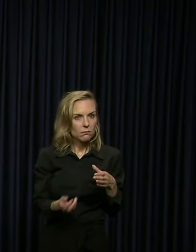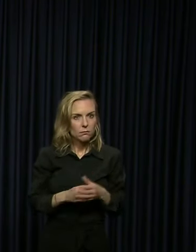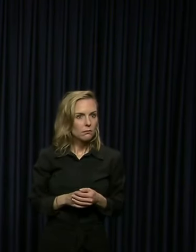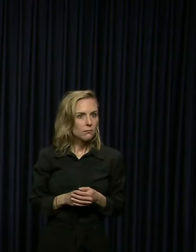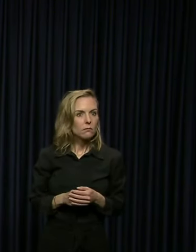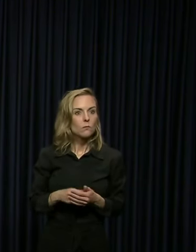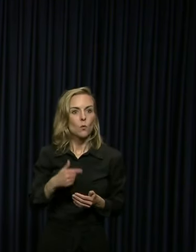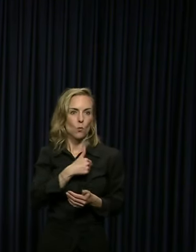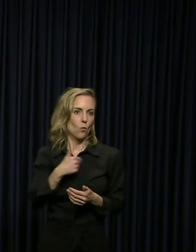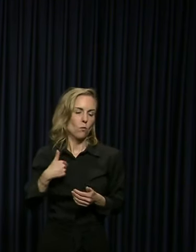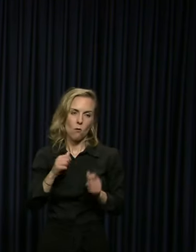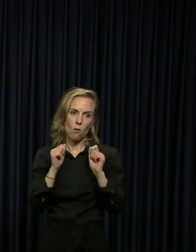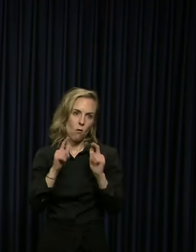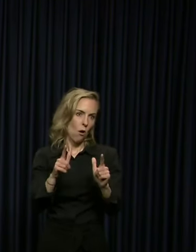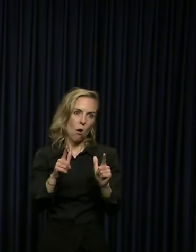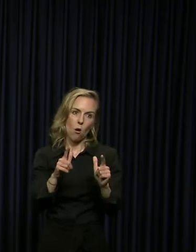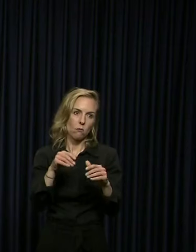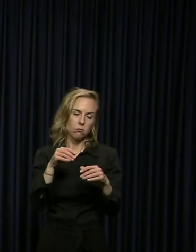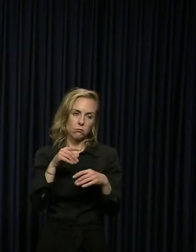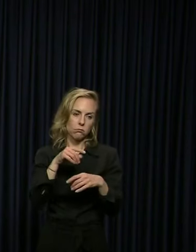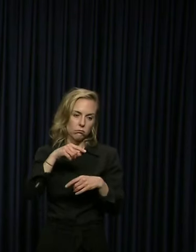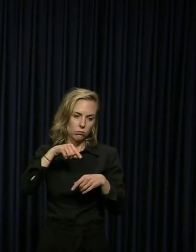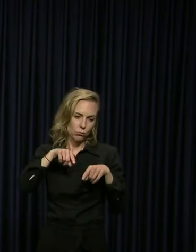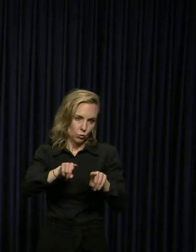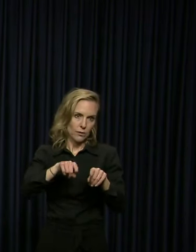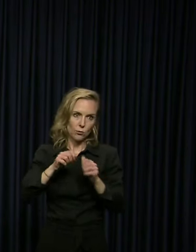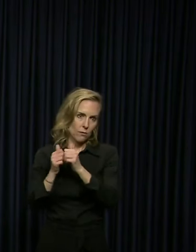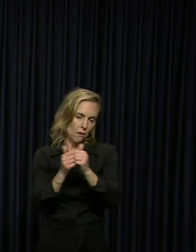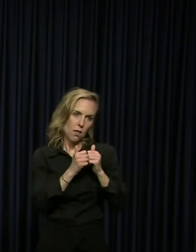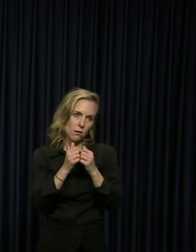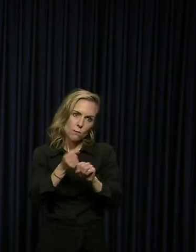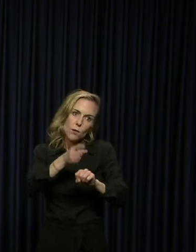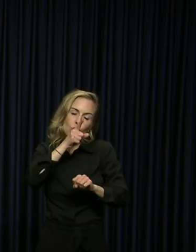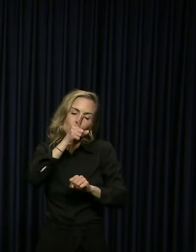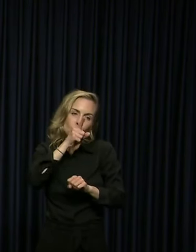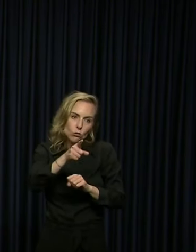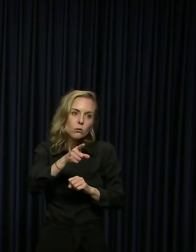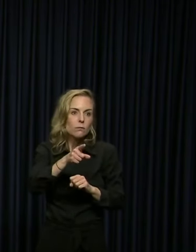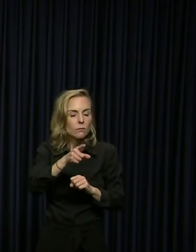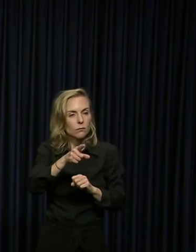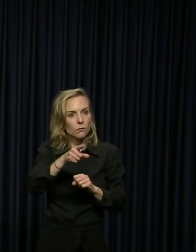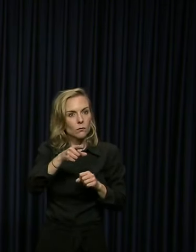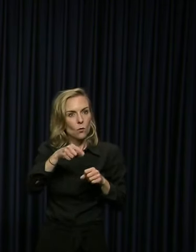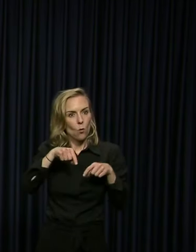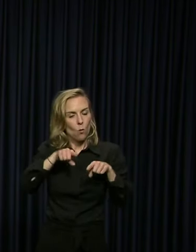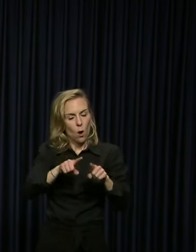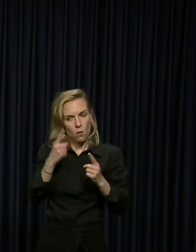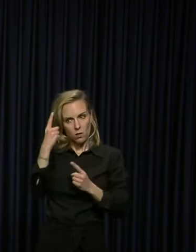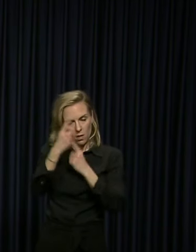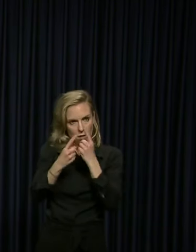CORONAVIRUS. IT'S WHY WE HAVE VERY EARLY, EARLIER THAN MOST STATES LIMITED